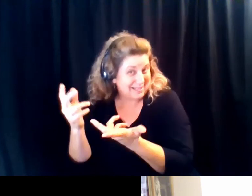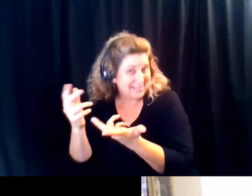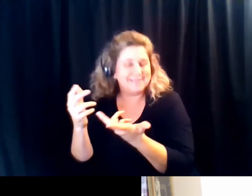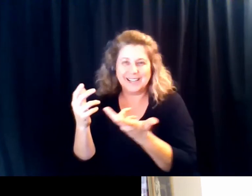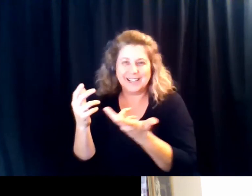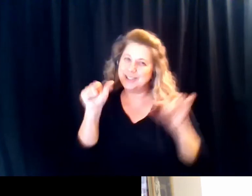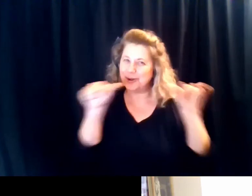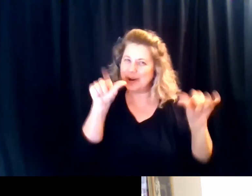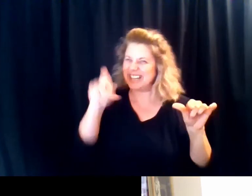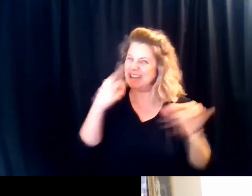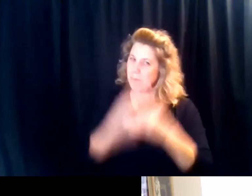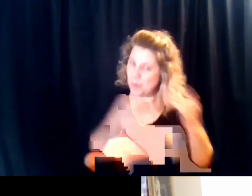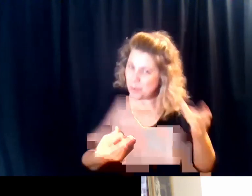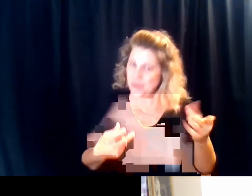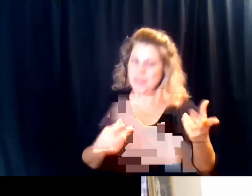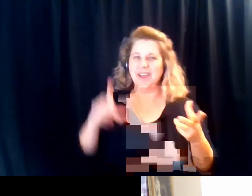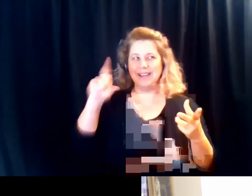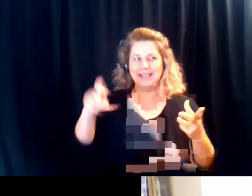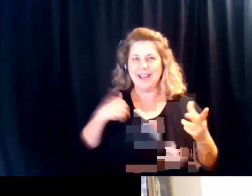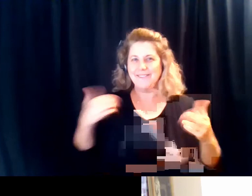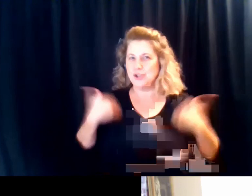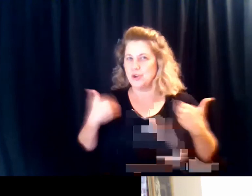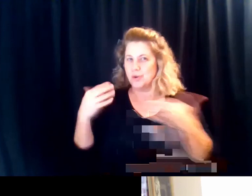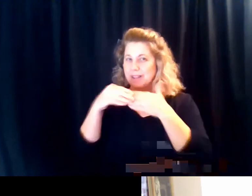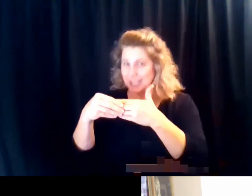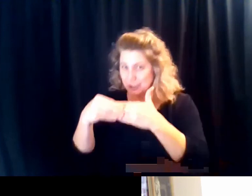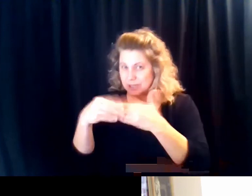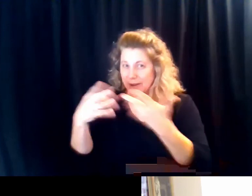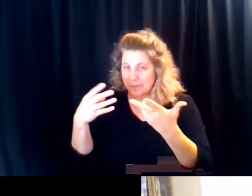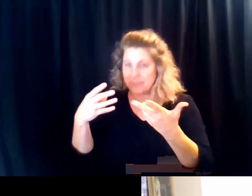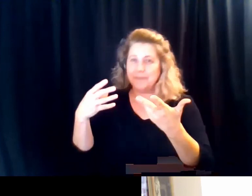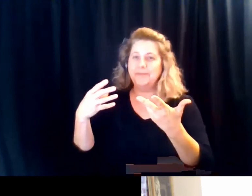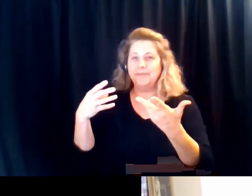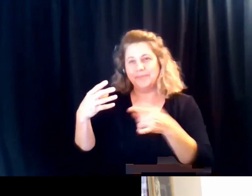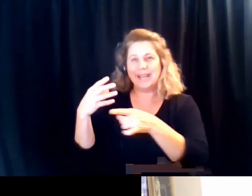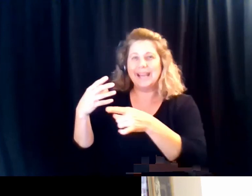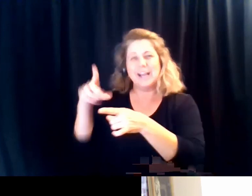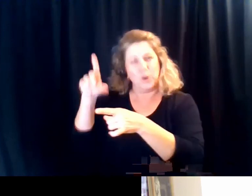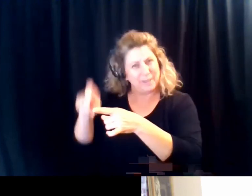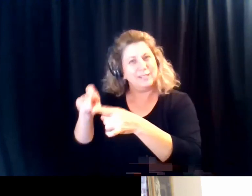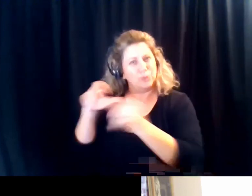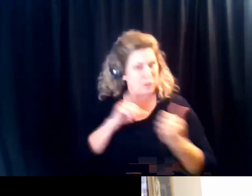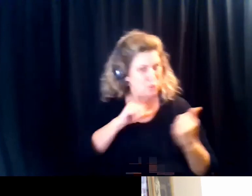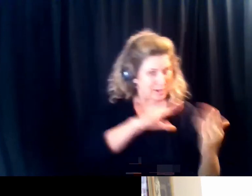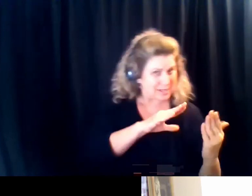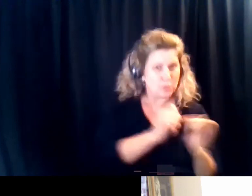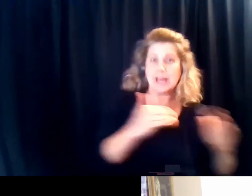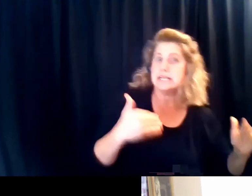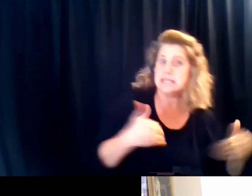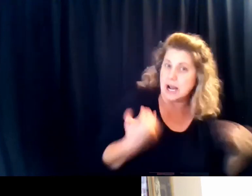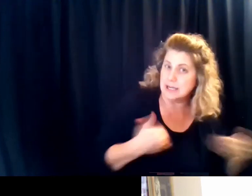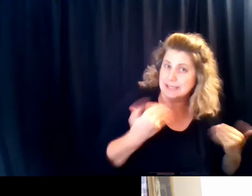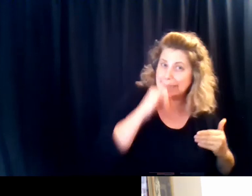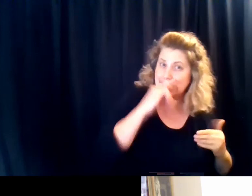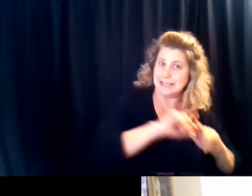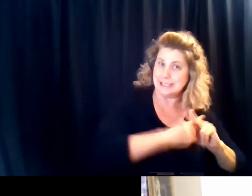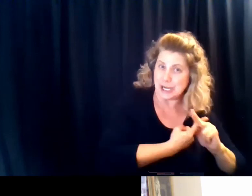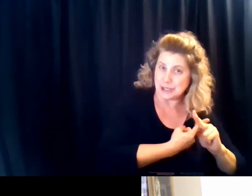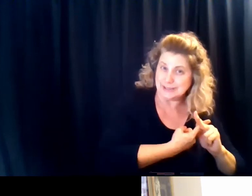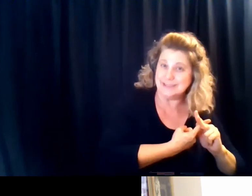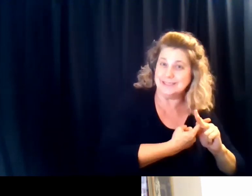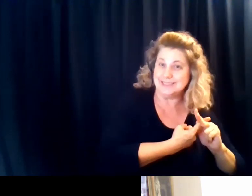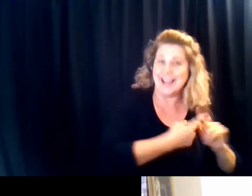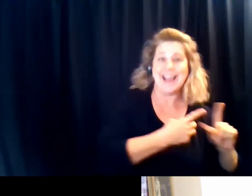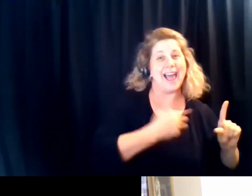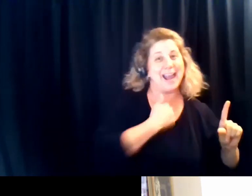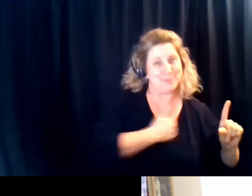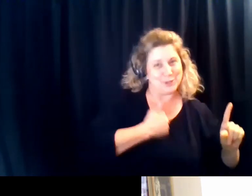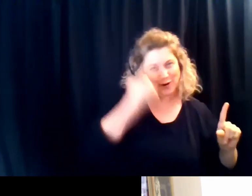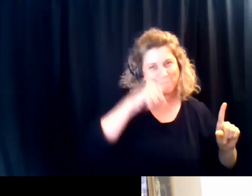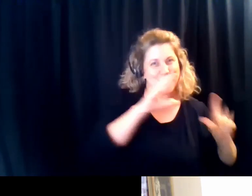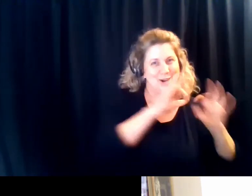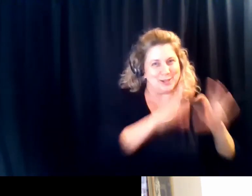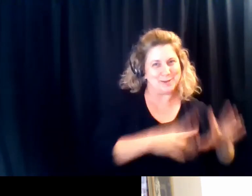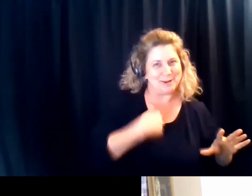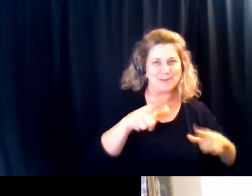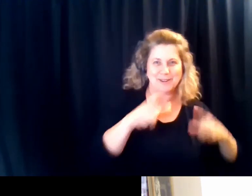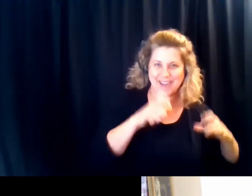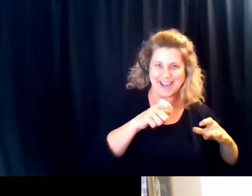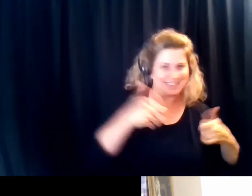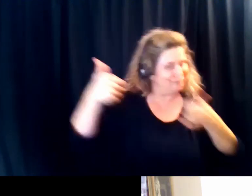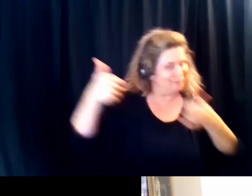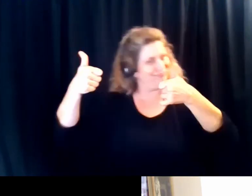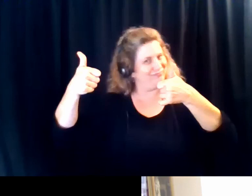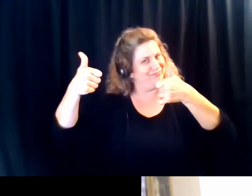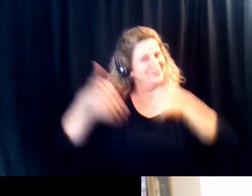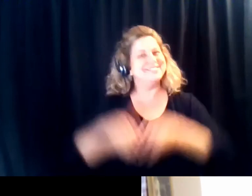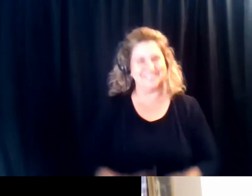Judith Heumann: By joining organizations by speaking up and out that disability issues in your religious community that I'm a part of by trying to have friends that I can speak to what I say is like